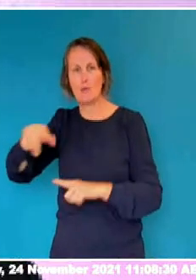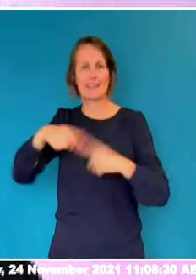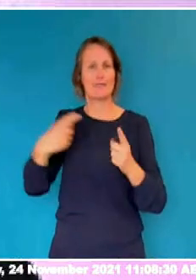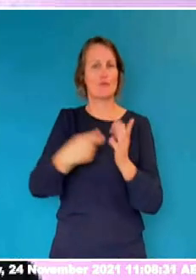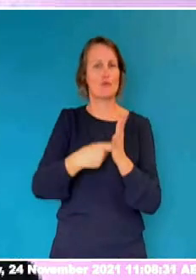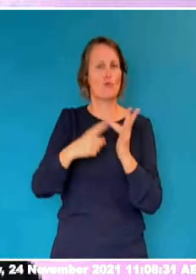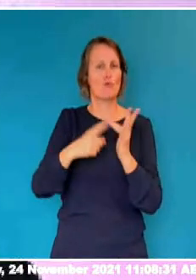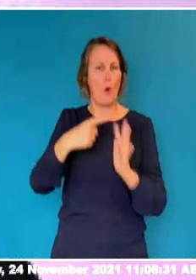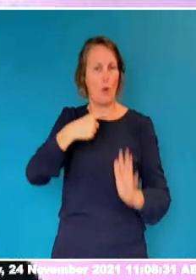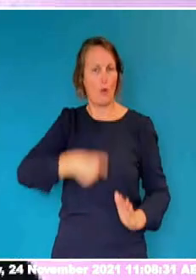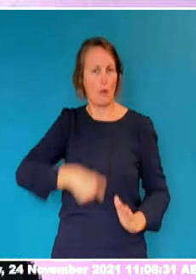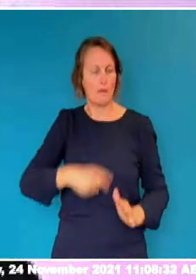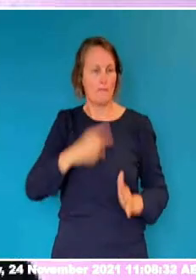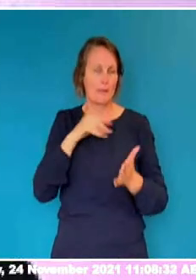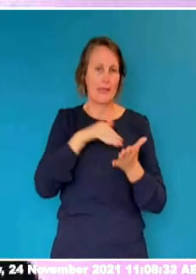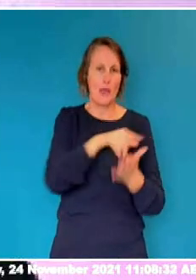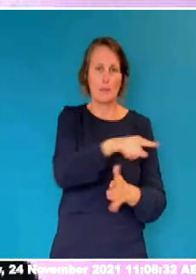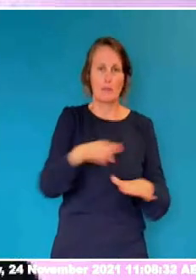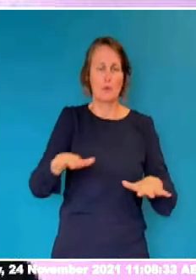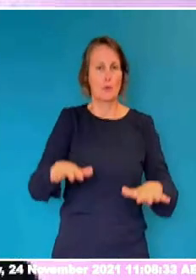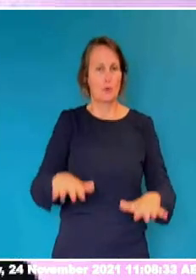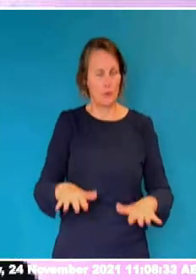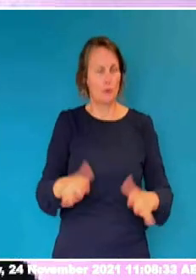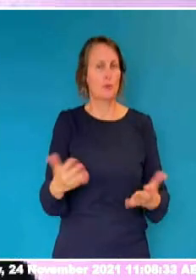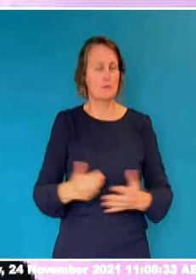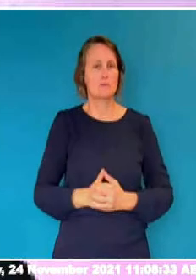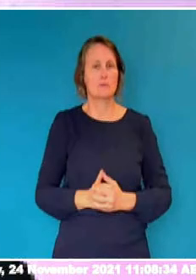that helps them address the challenges that they were facing.